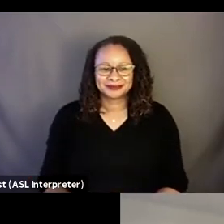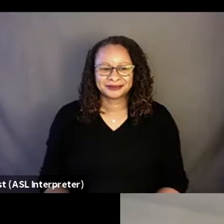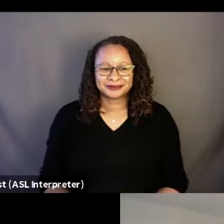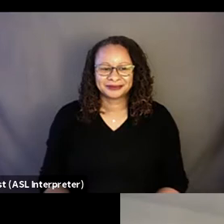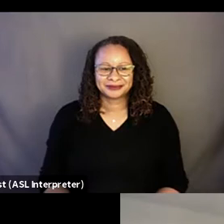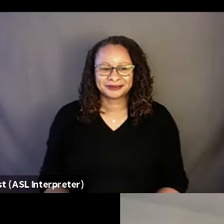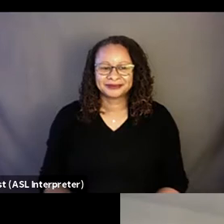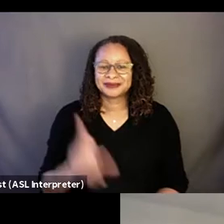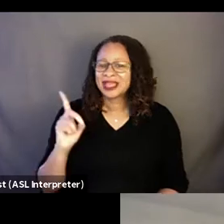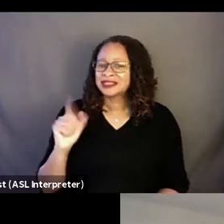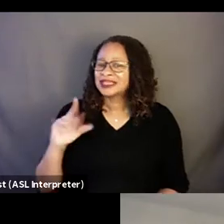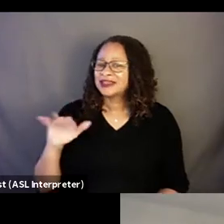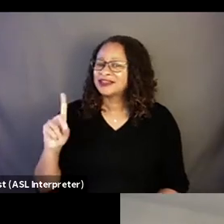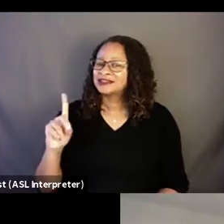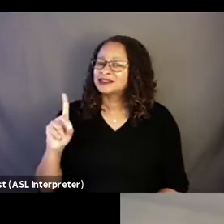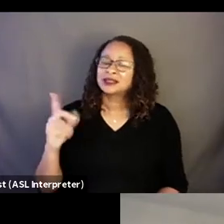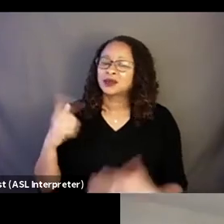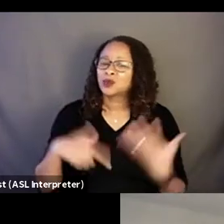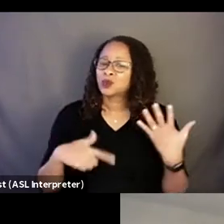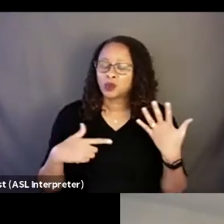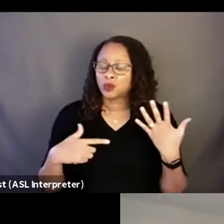David, what is the state of sort of--